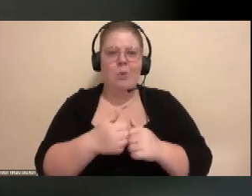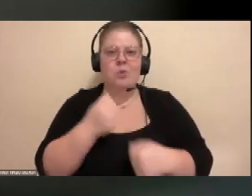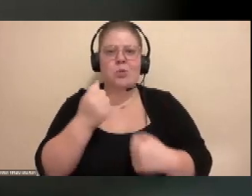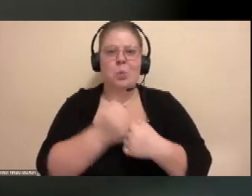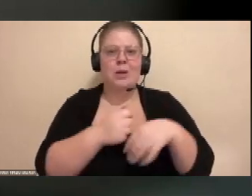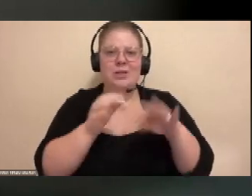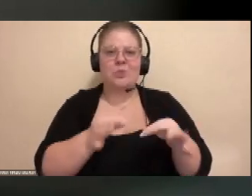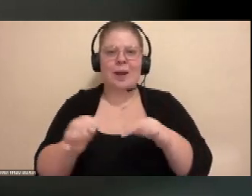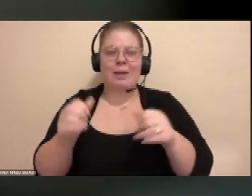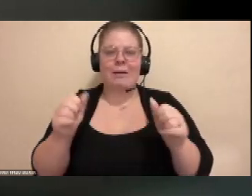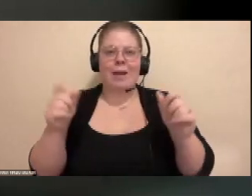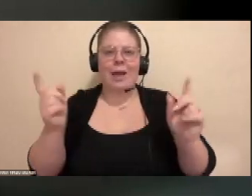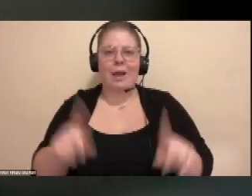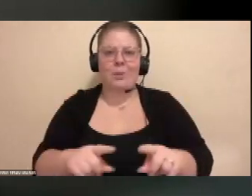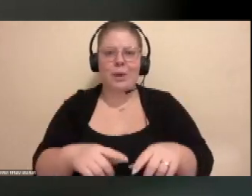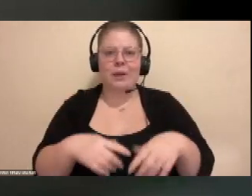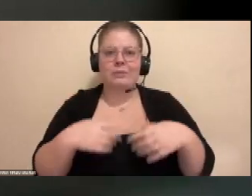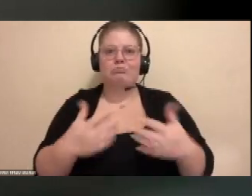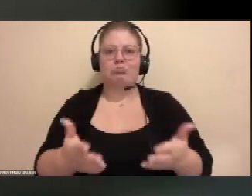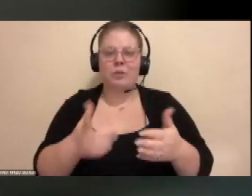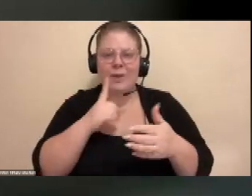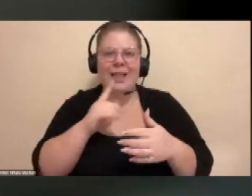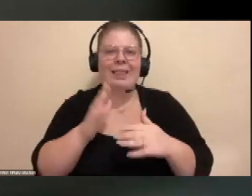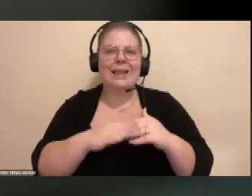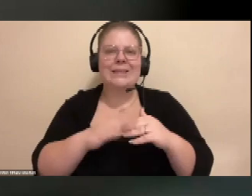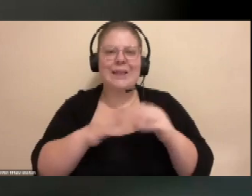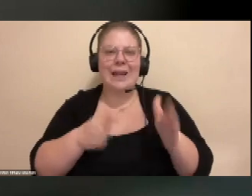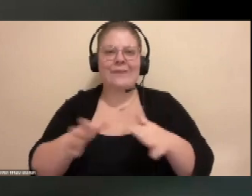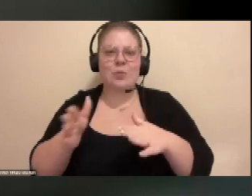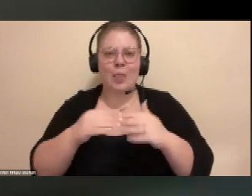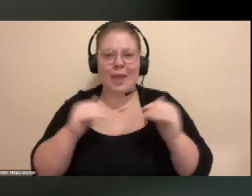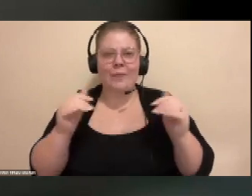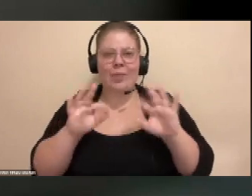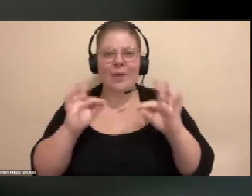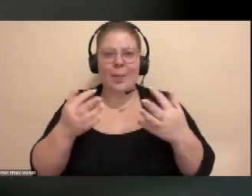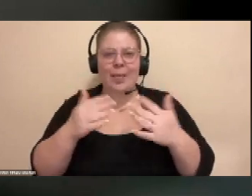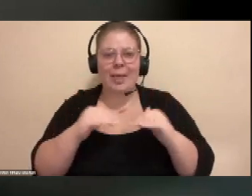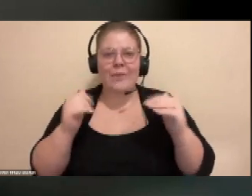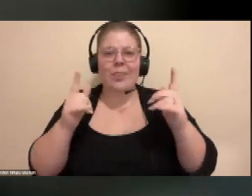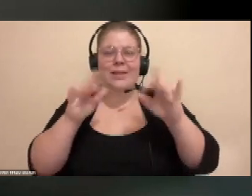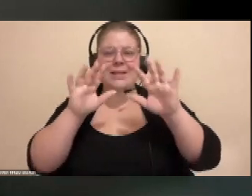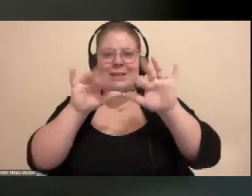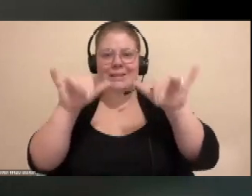At, at the individual level, the family level, the systems level, the courts.